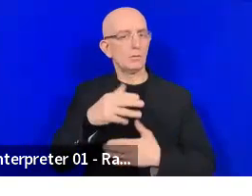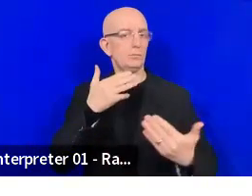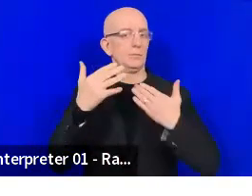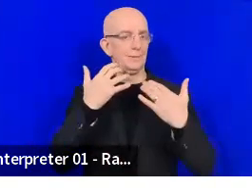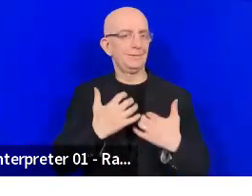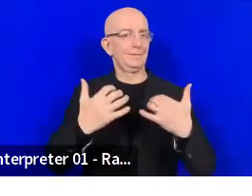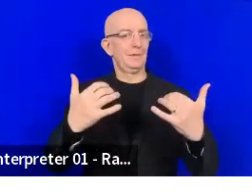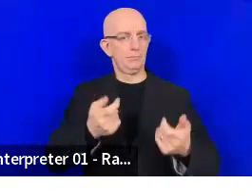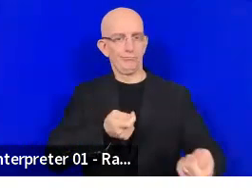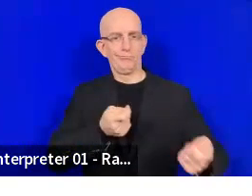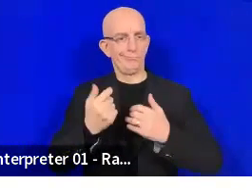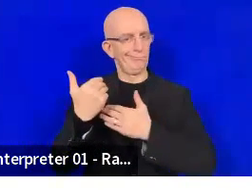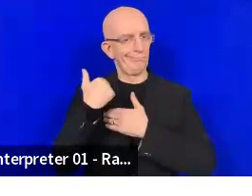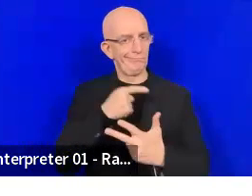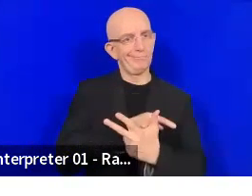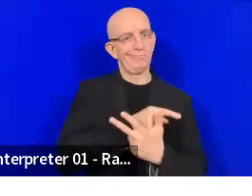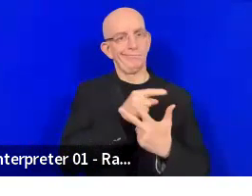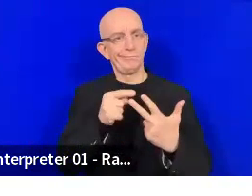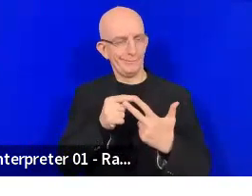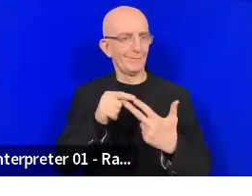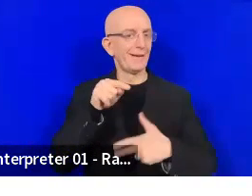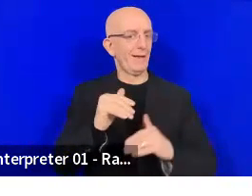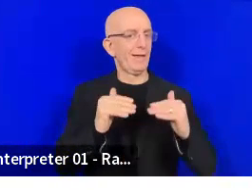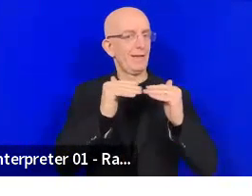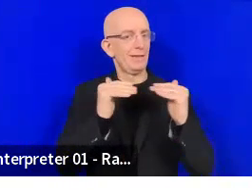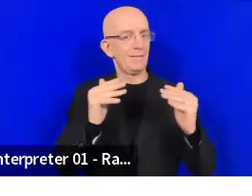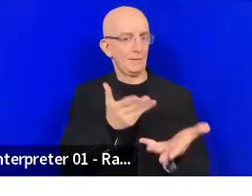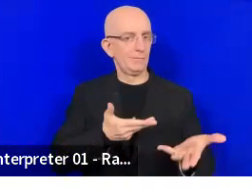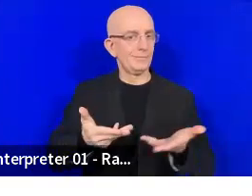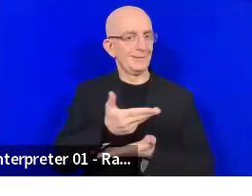the draft of the 2023 UHC political declaration.